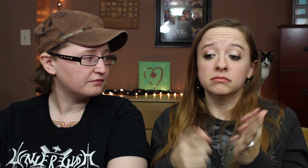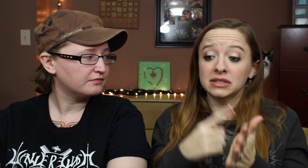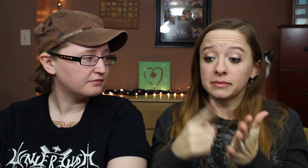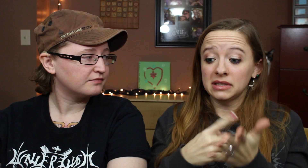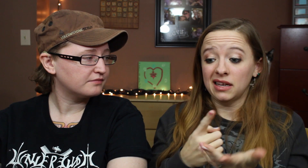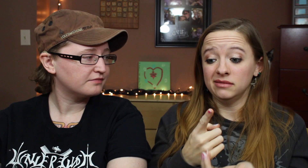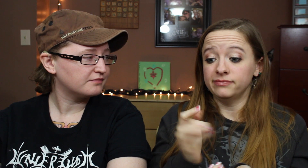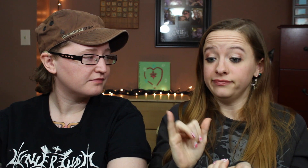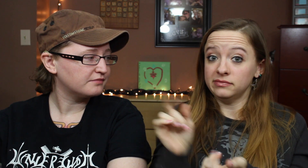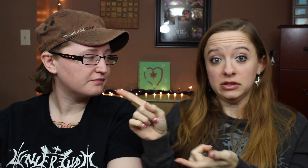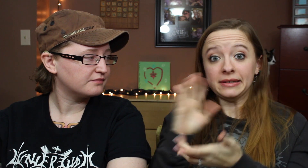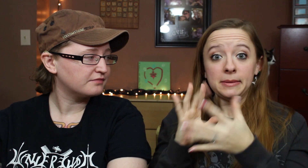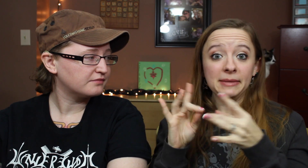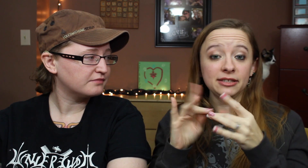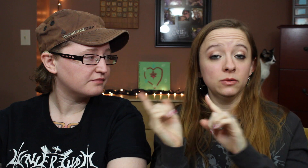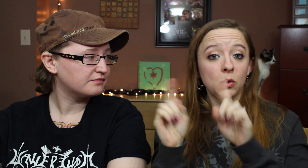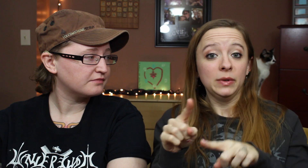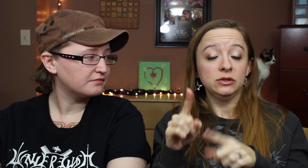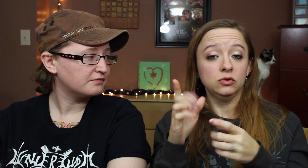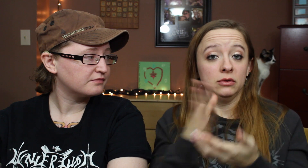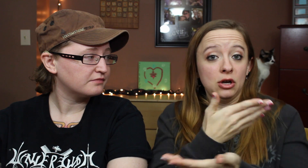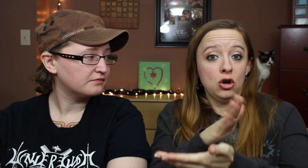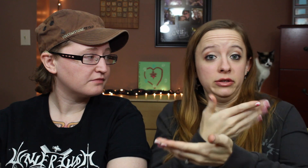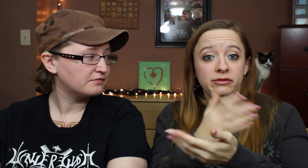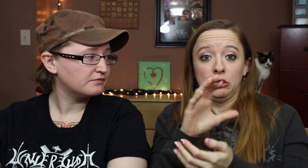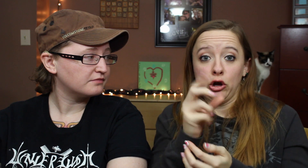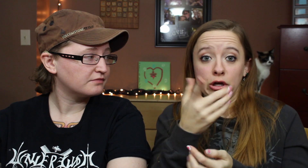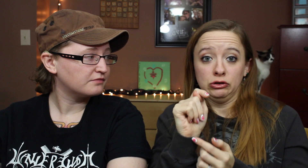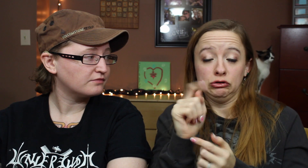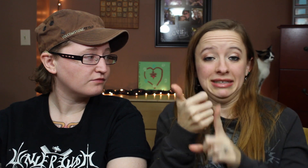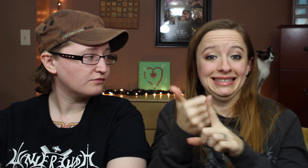clearly but they can still hear. Some people like how she mentioned, you go to concerts